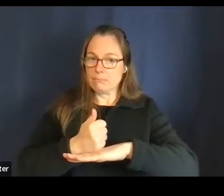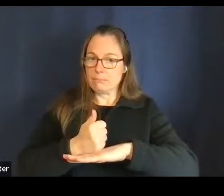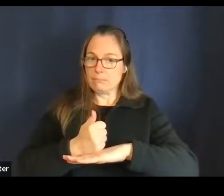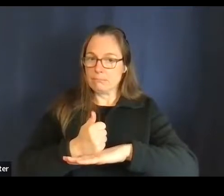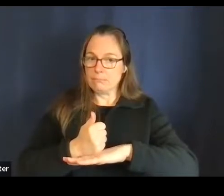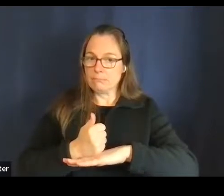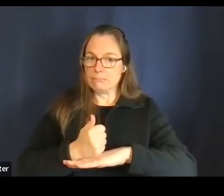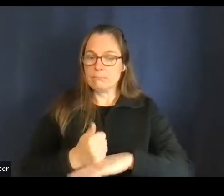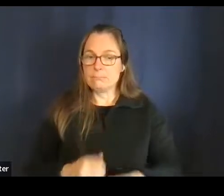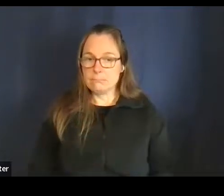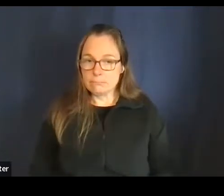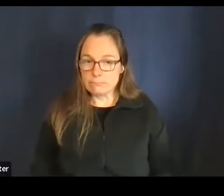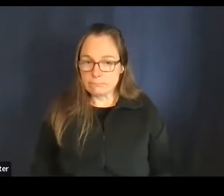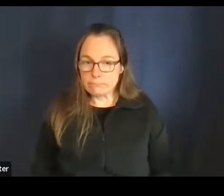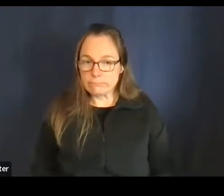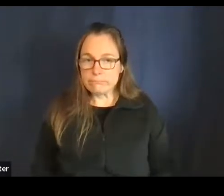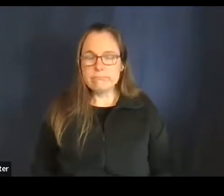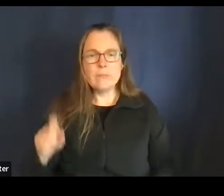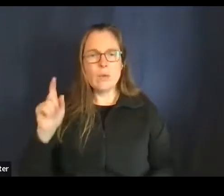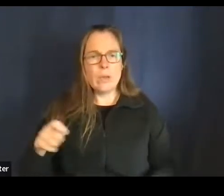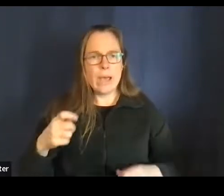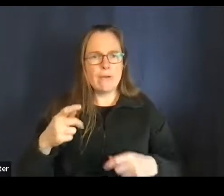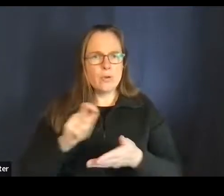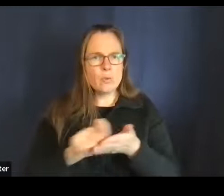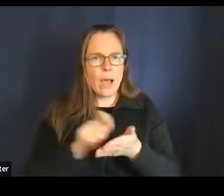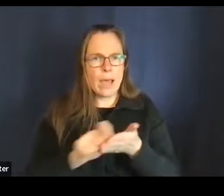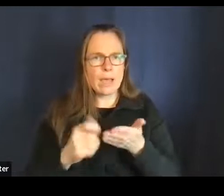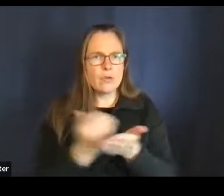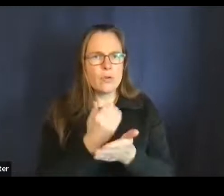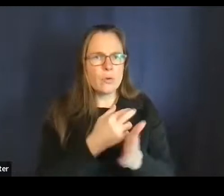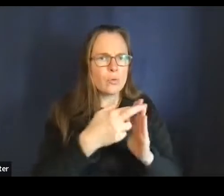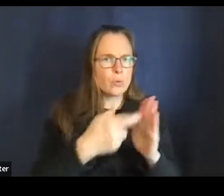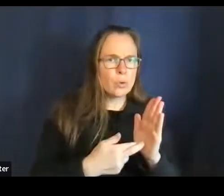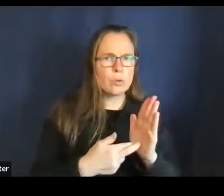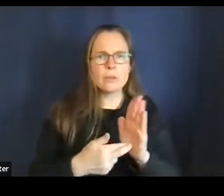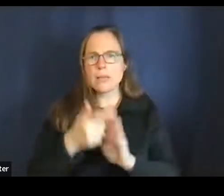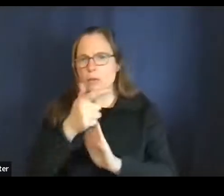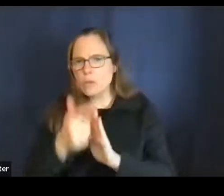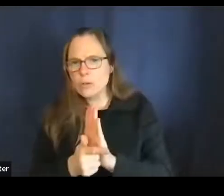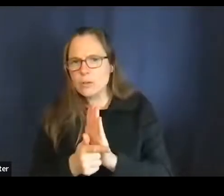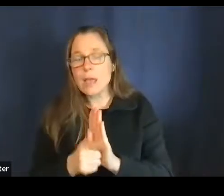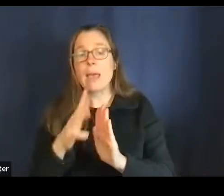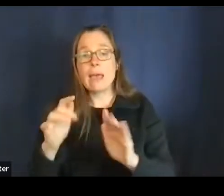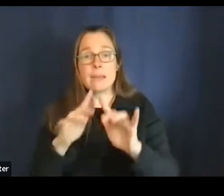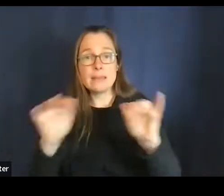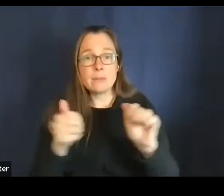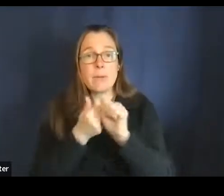So that language has to conform to the intent of the charter. But the details of which, as Shoshanah alluded